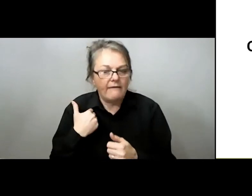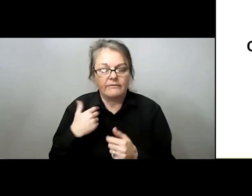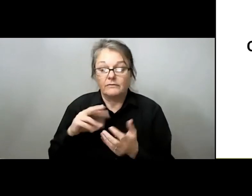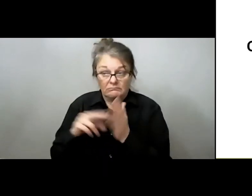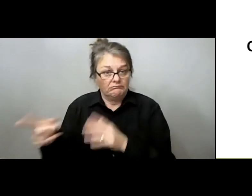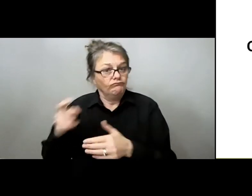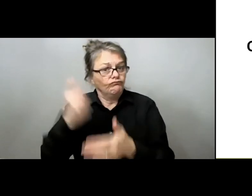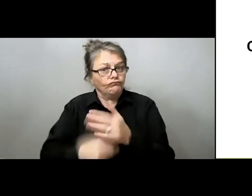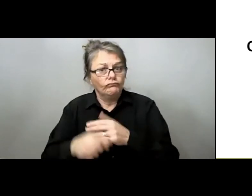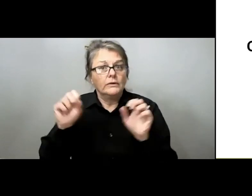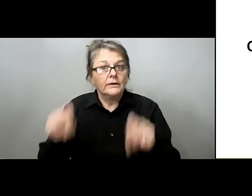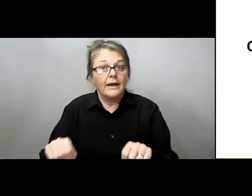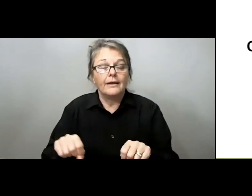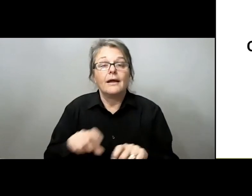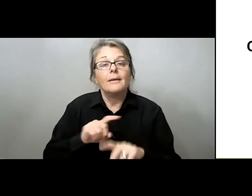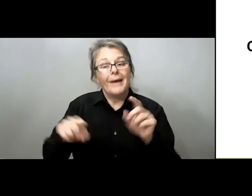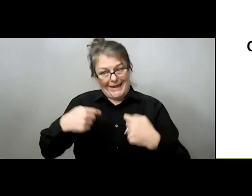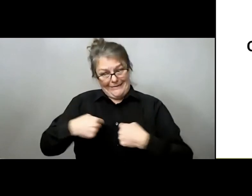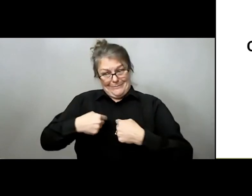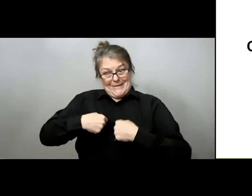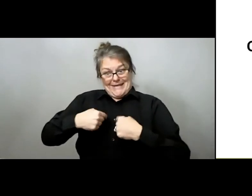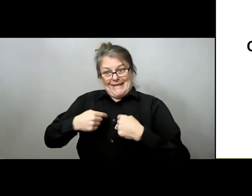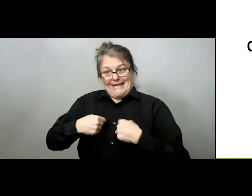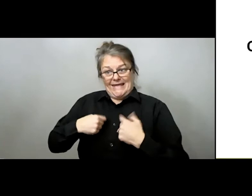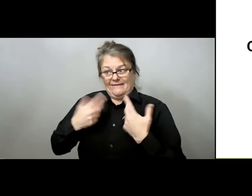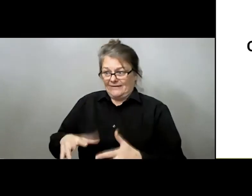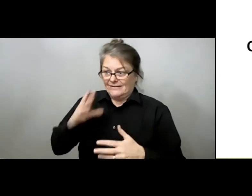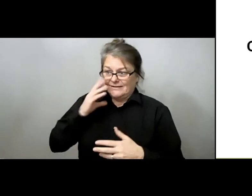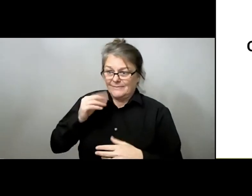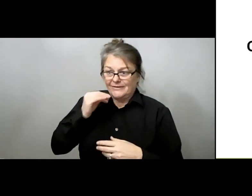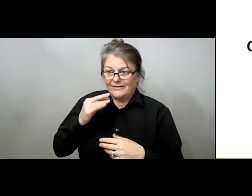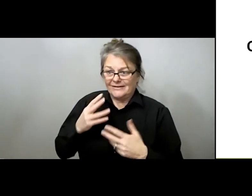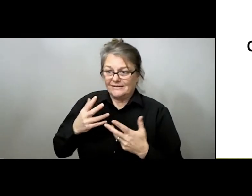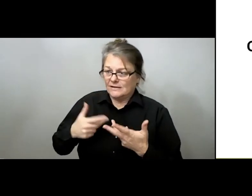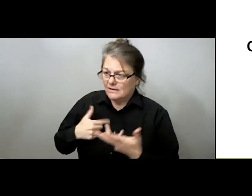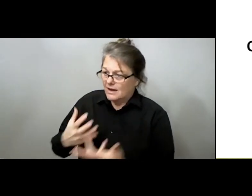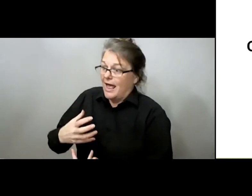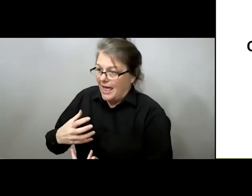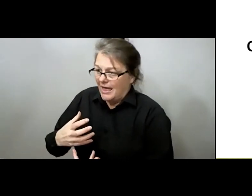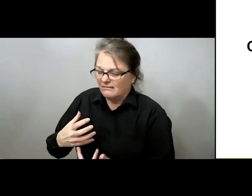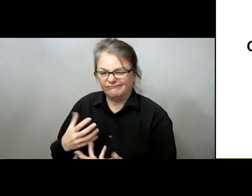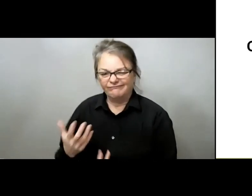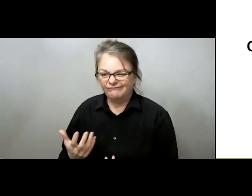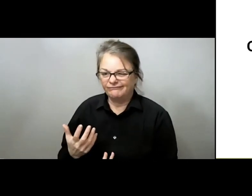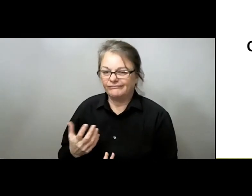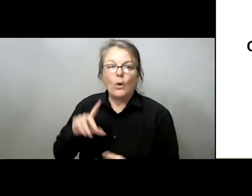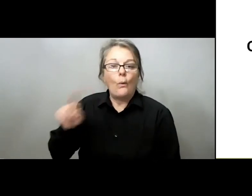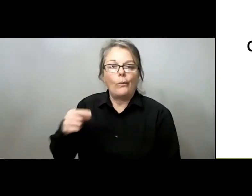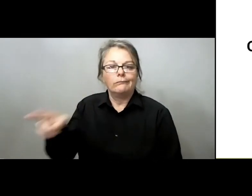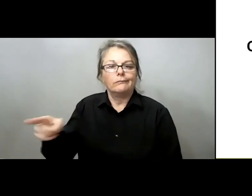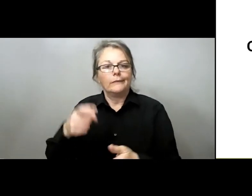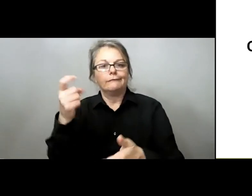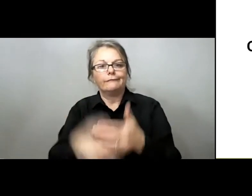THE REMEDY IS TO FINE THOSE ORGANIZATIONS AND NOT TO PROVIDE INDIVIDUAL REMEDIES.